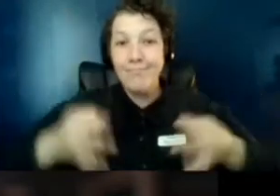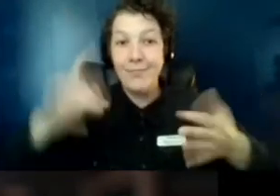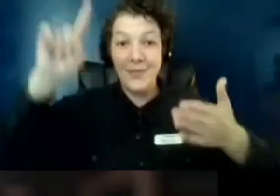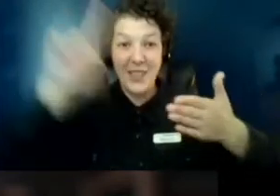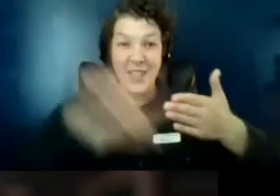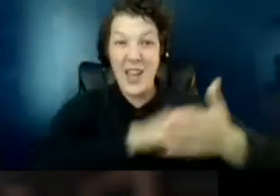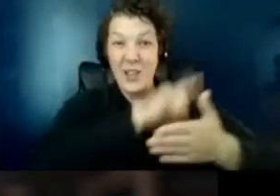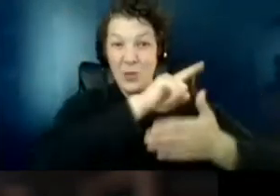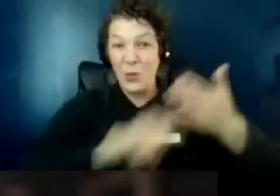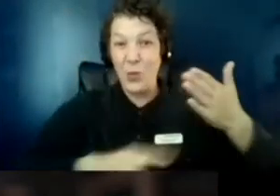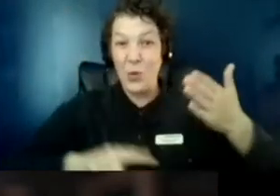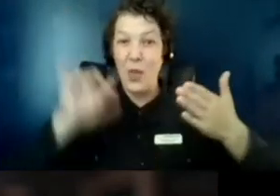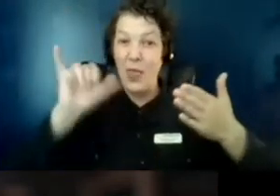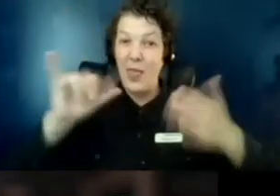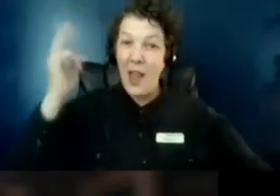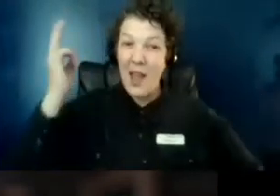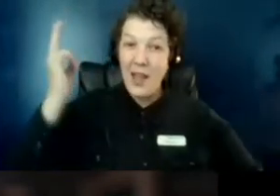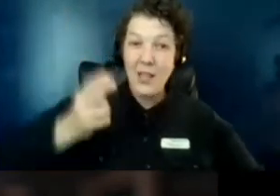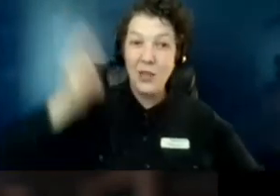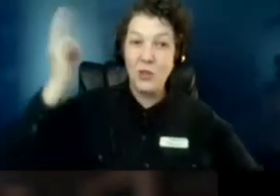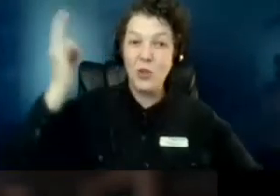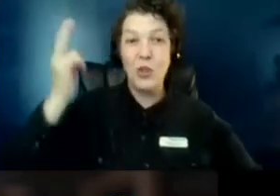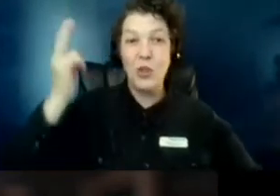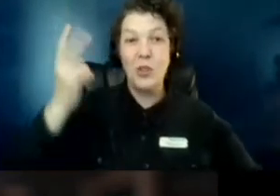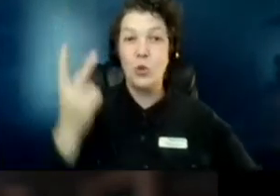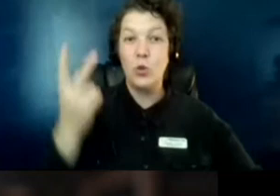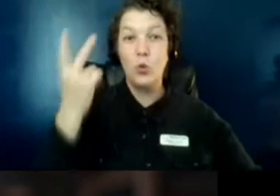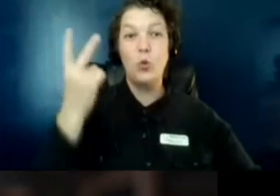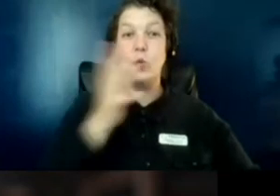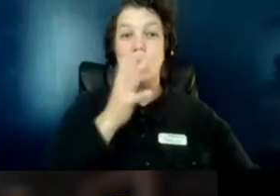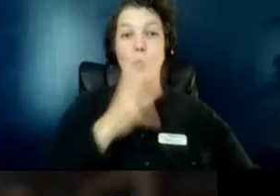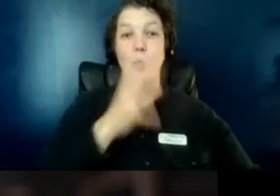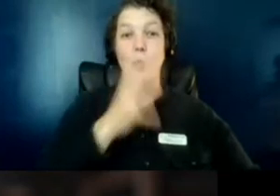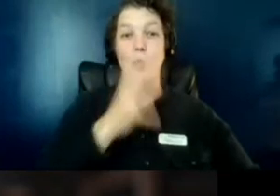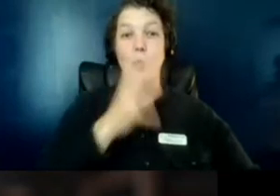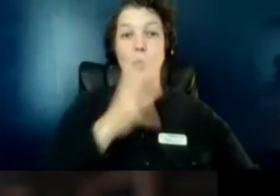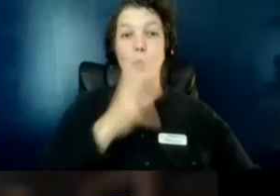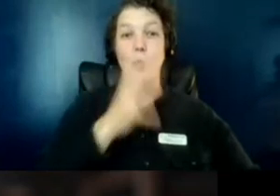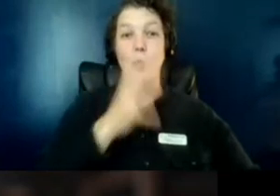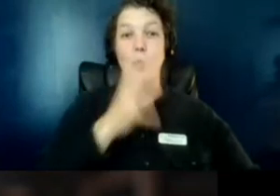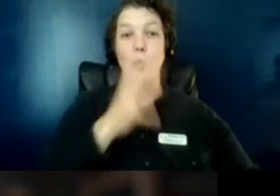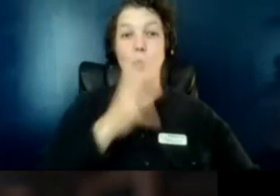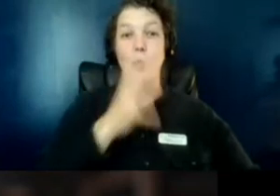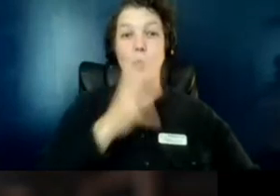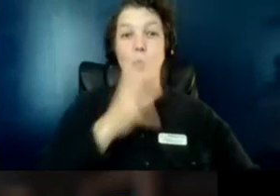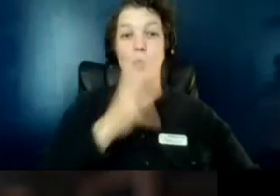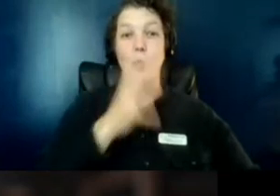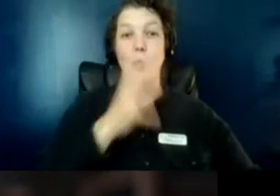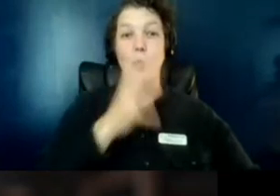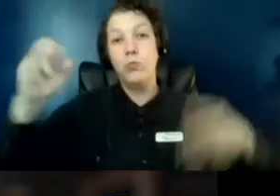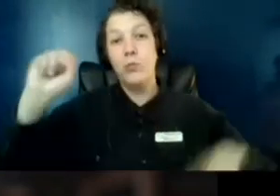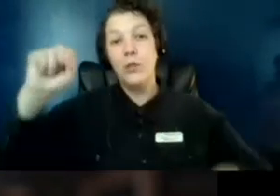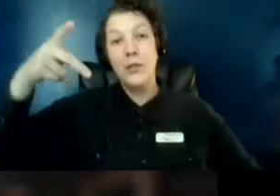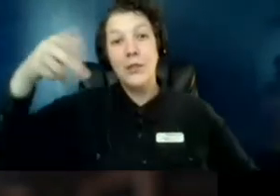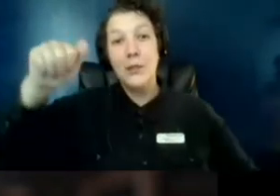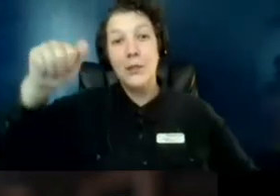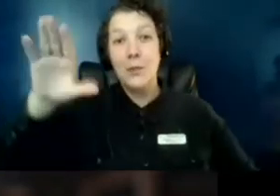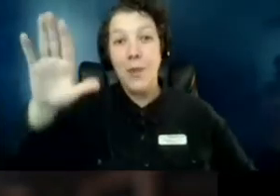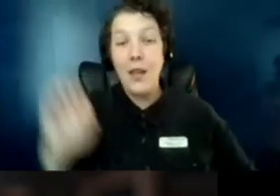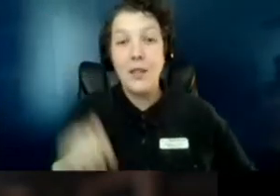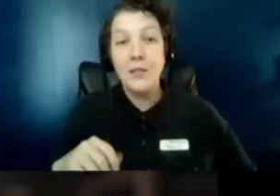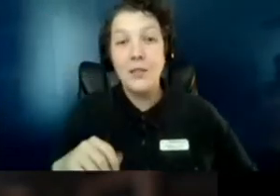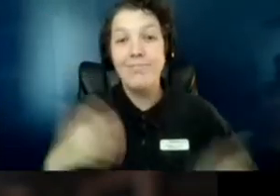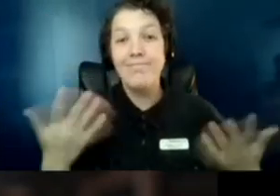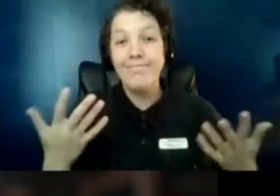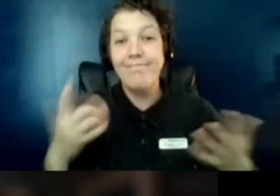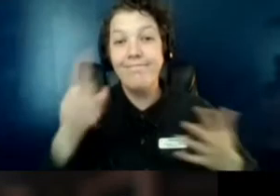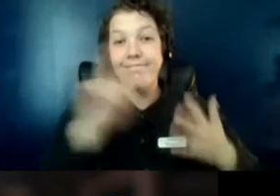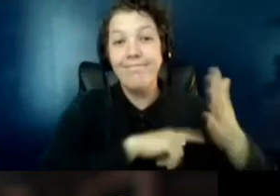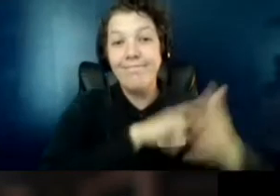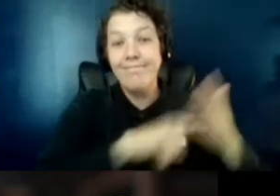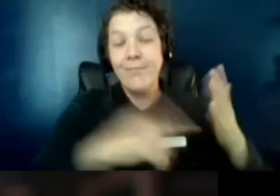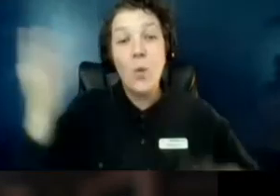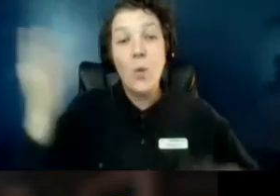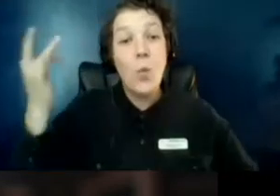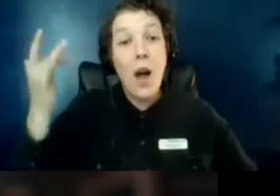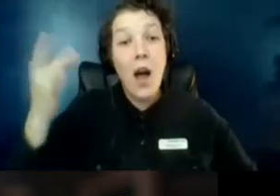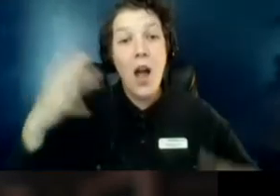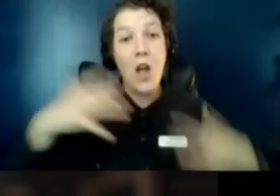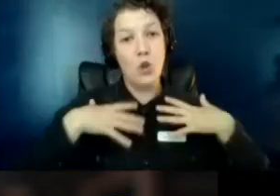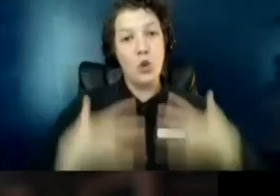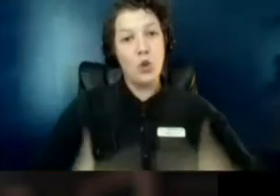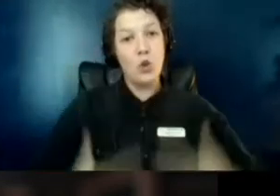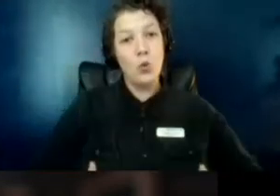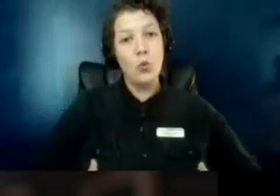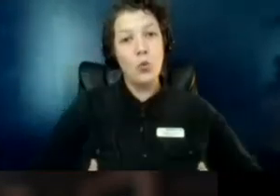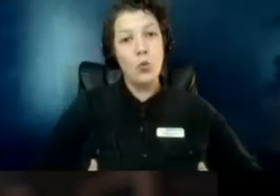space walk because they didn't have what they needed to fit the people on the space station.